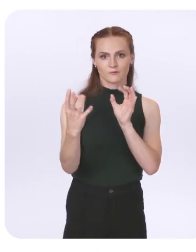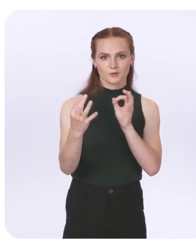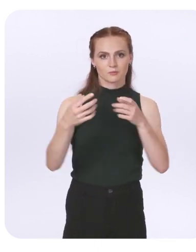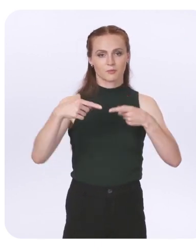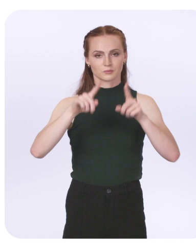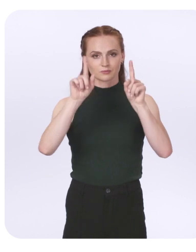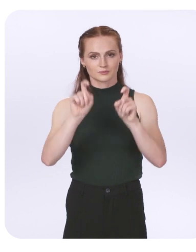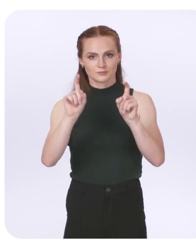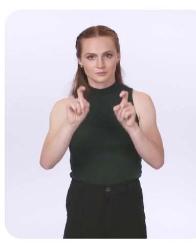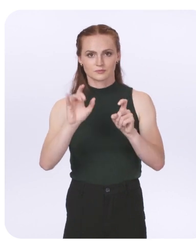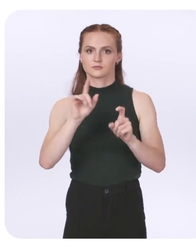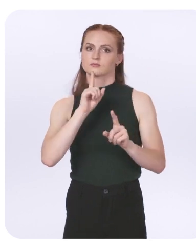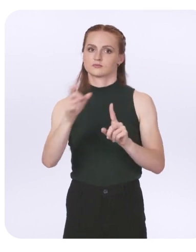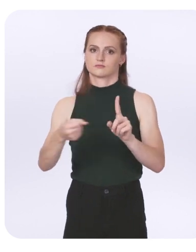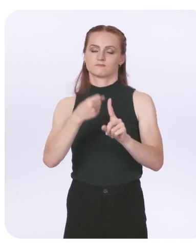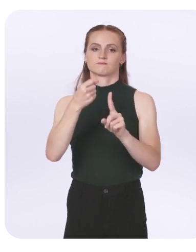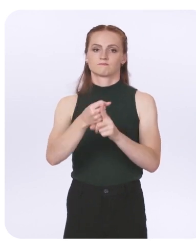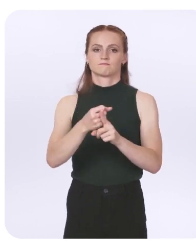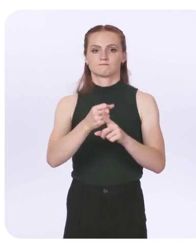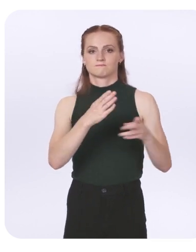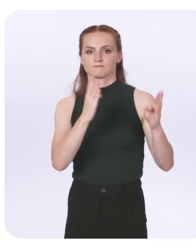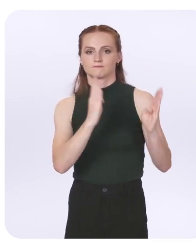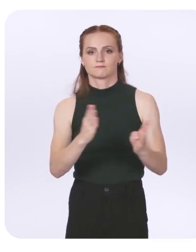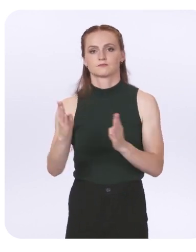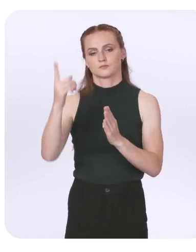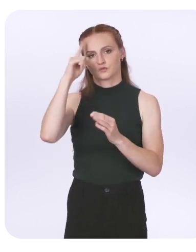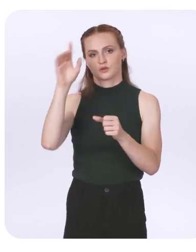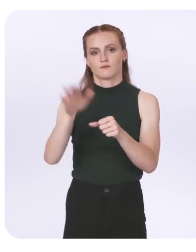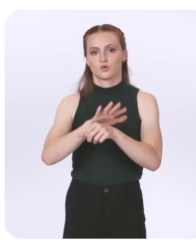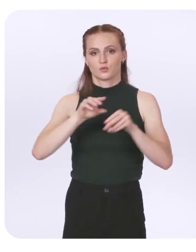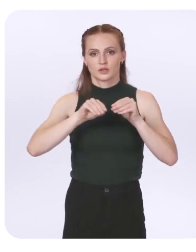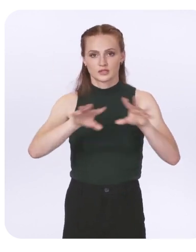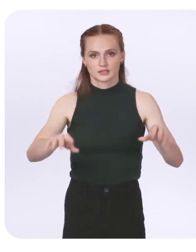on our map for the release and let us set the right priorities